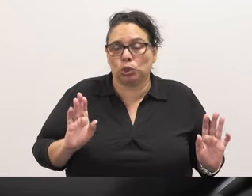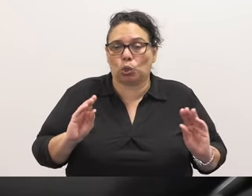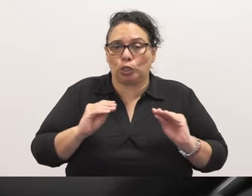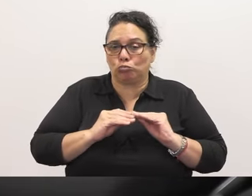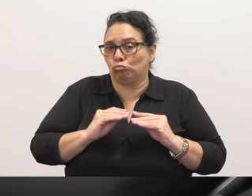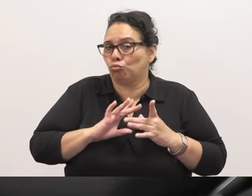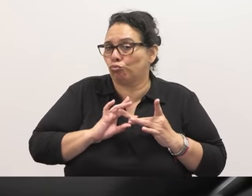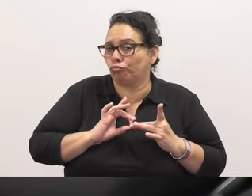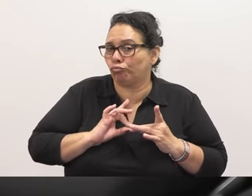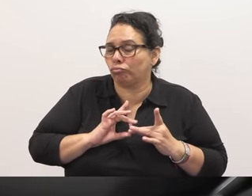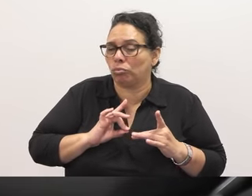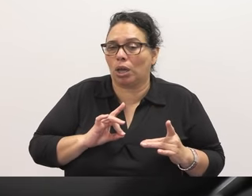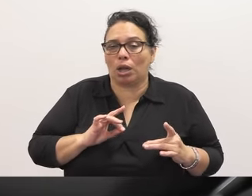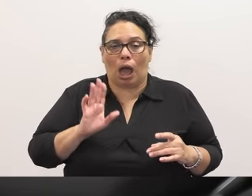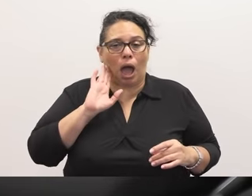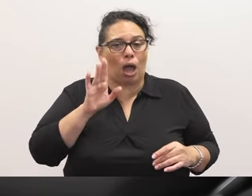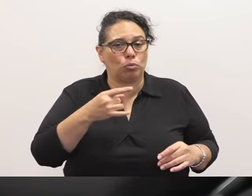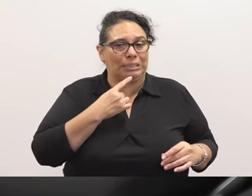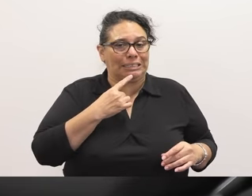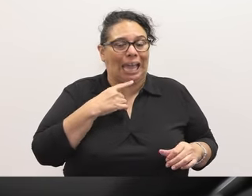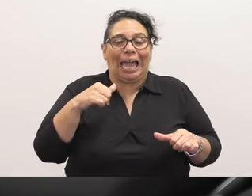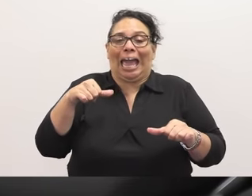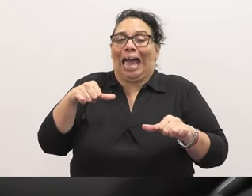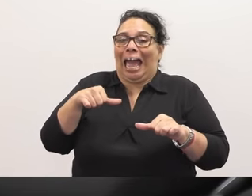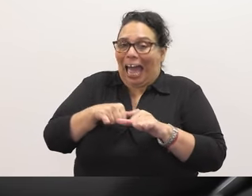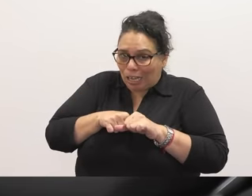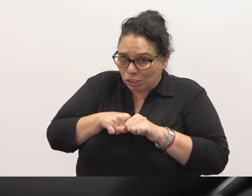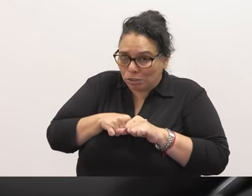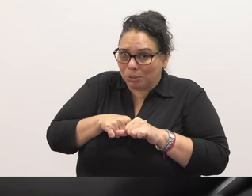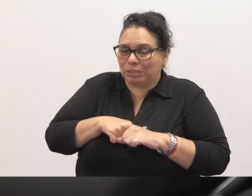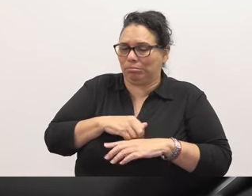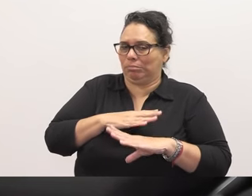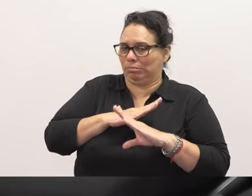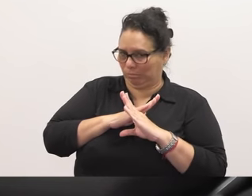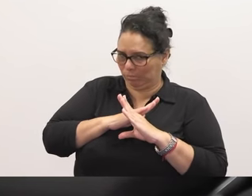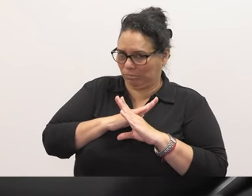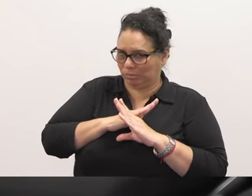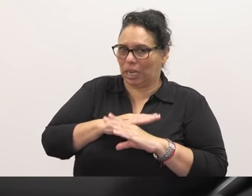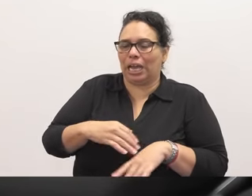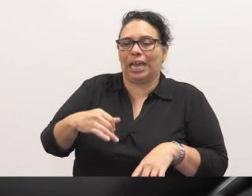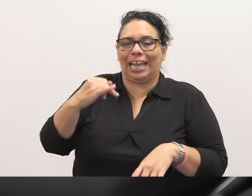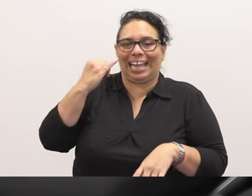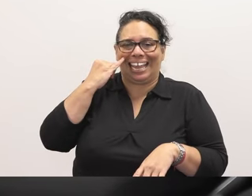but I'll say algebra is a gatekeeper, especially to advance math